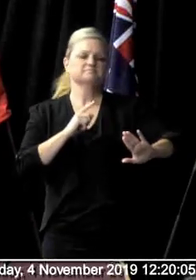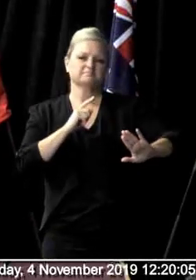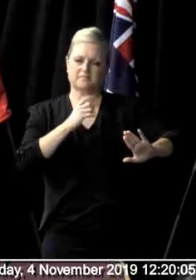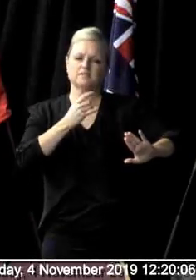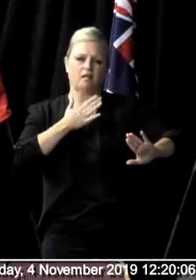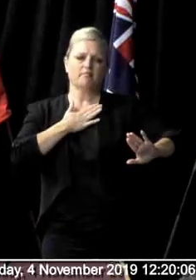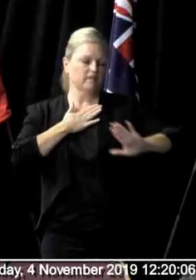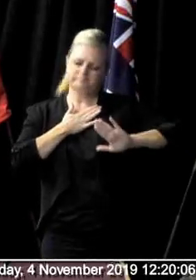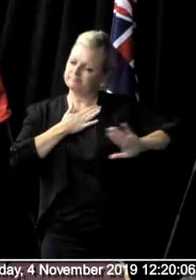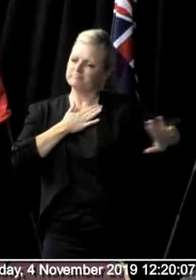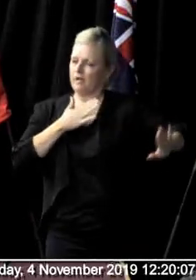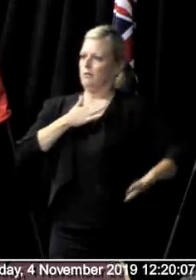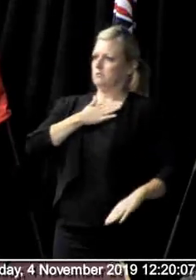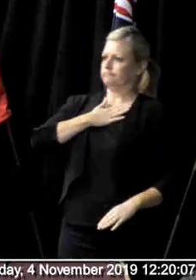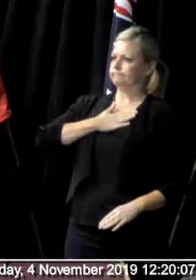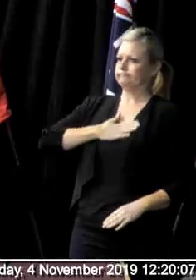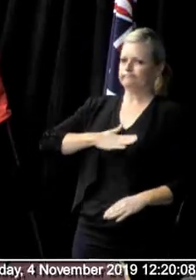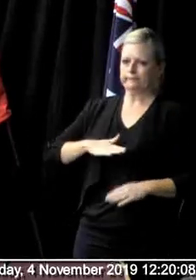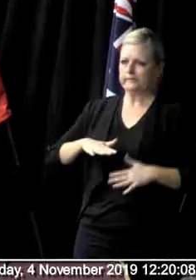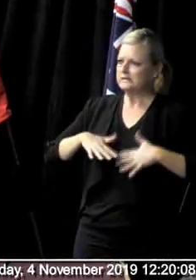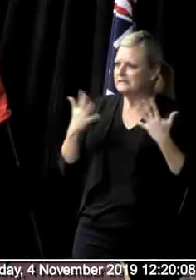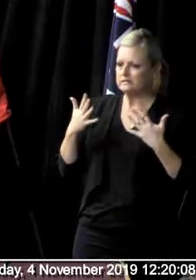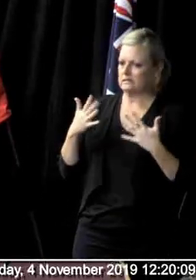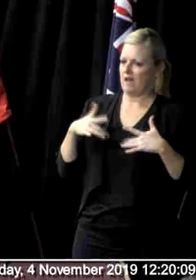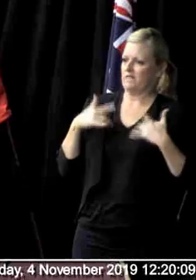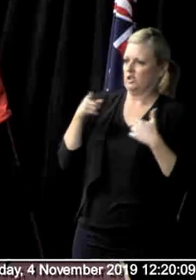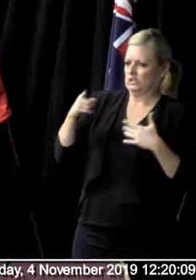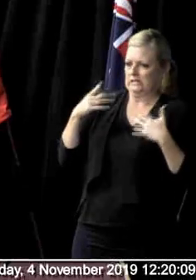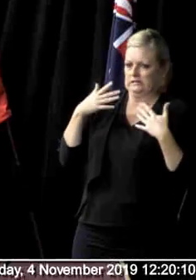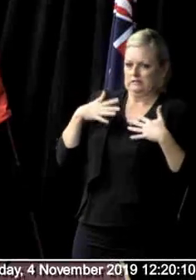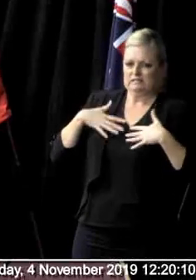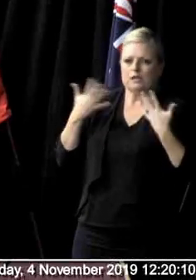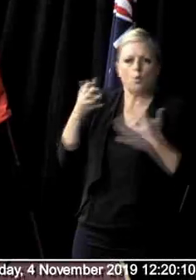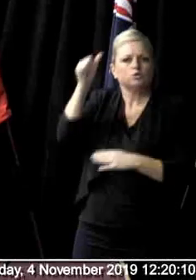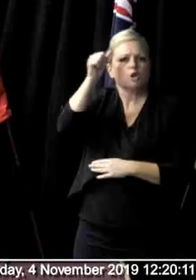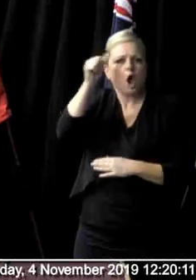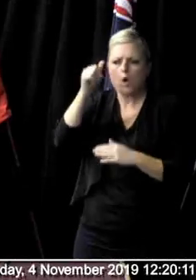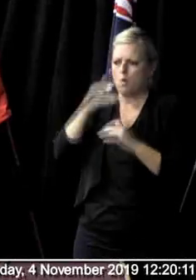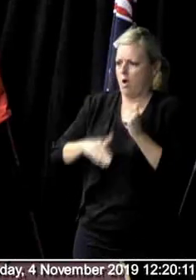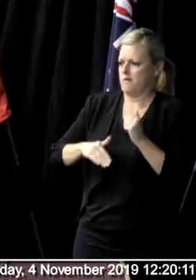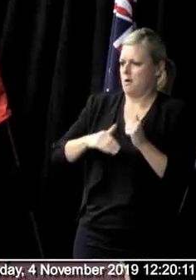and didn’t want to know anything about her or the resources that I had offered her.